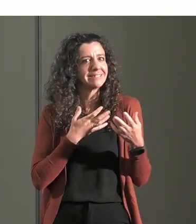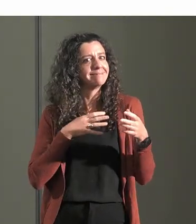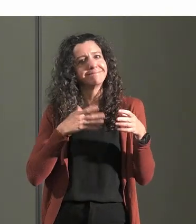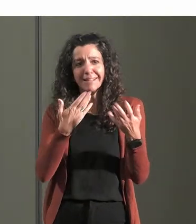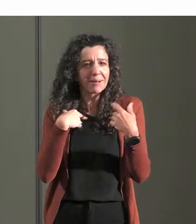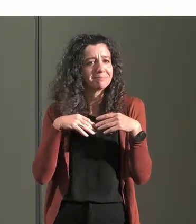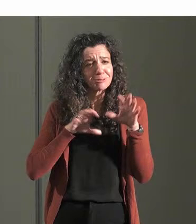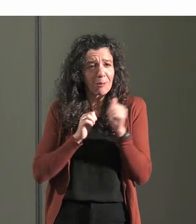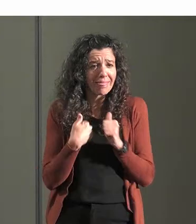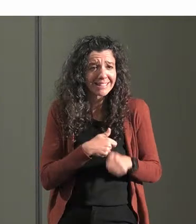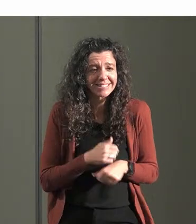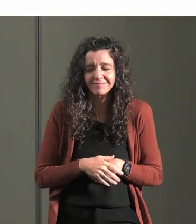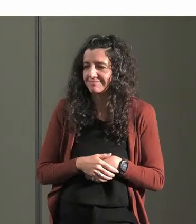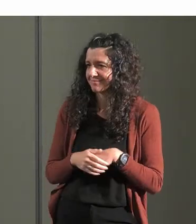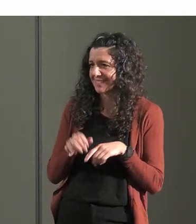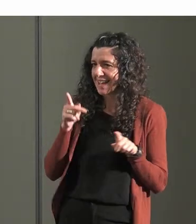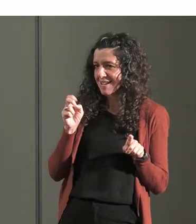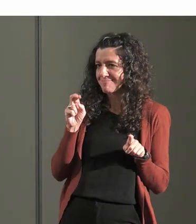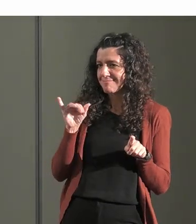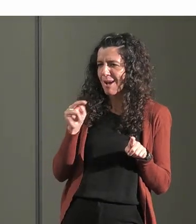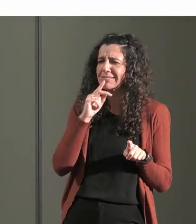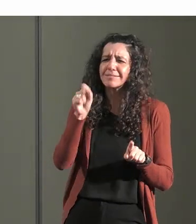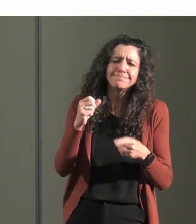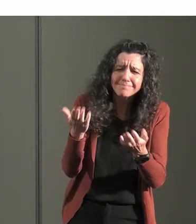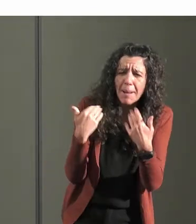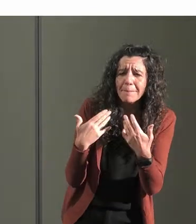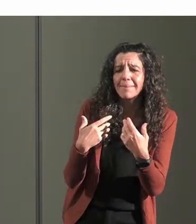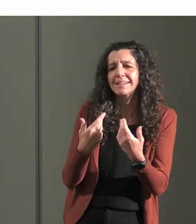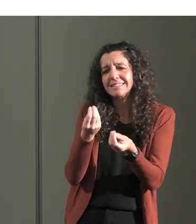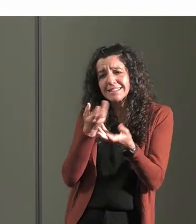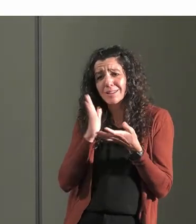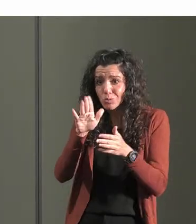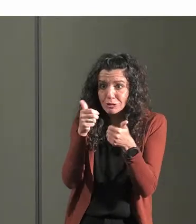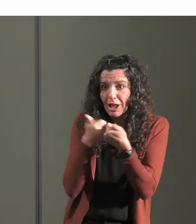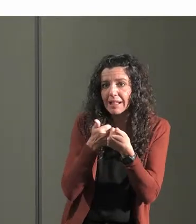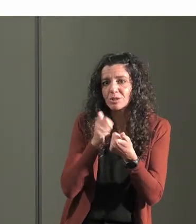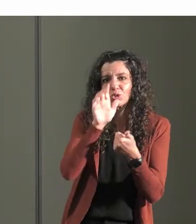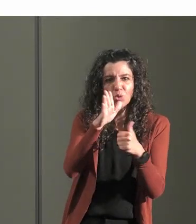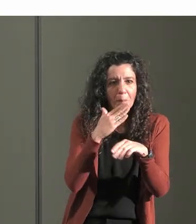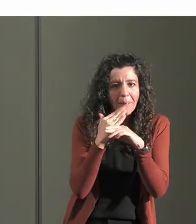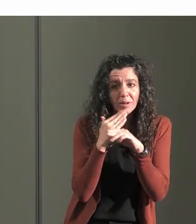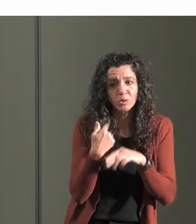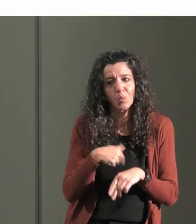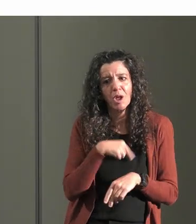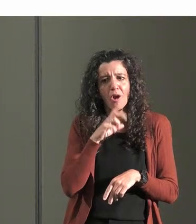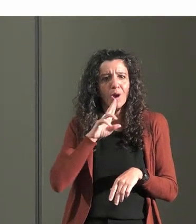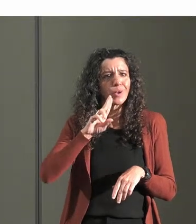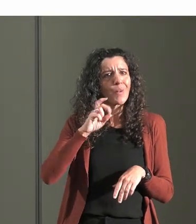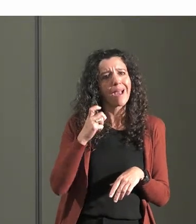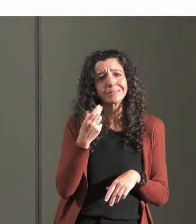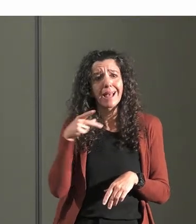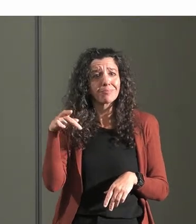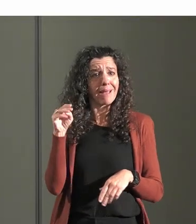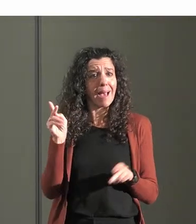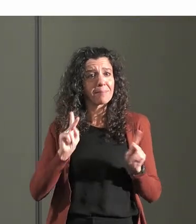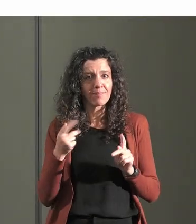Yeah. Come talk to us . ≫ PERRIN: Come talk and tell